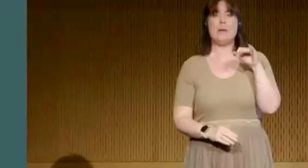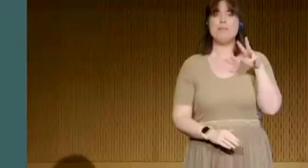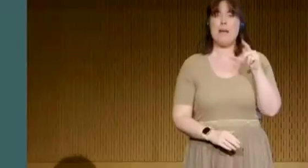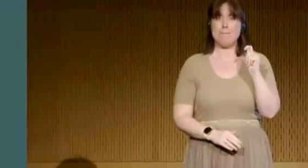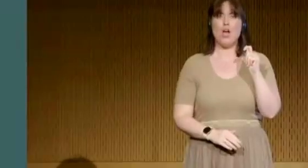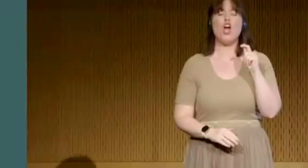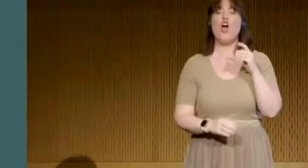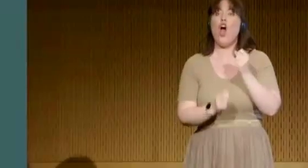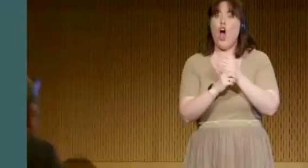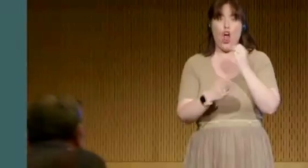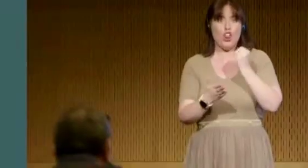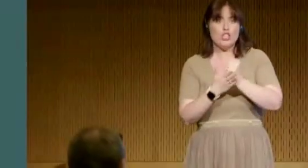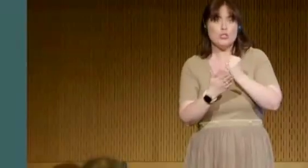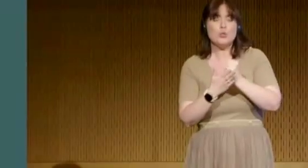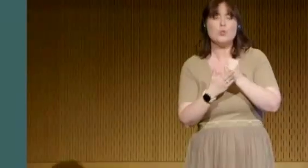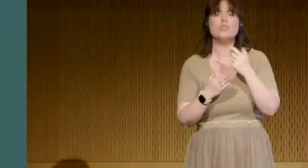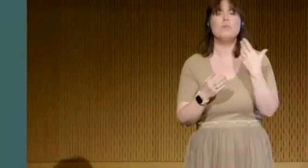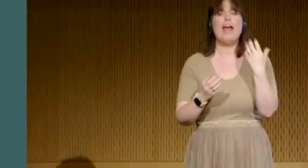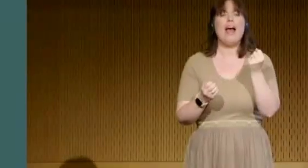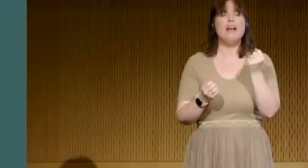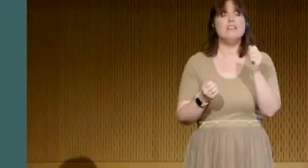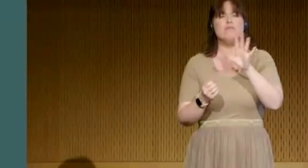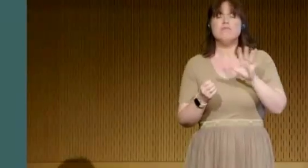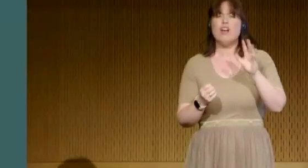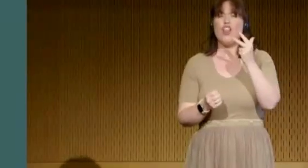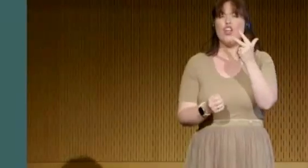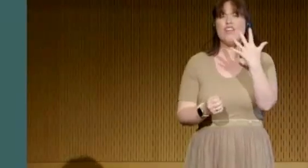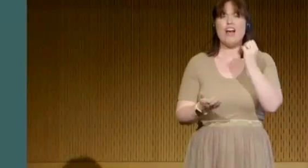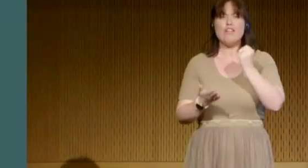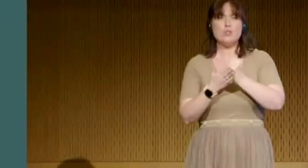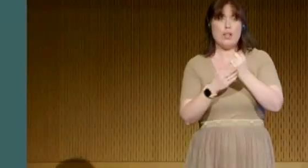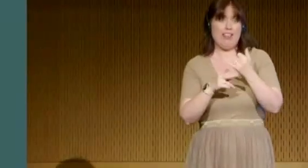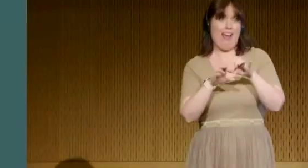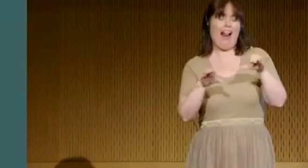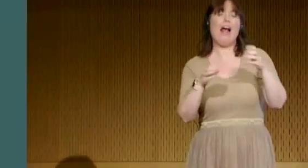students. So, we had close to actually 35 students in that class. It's really big. It's a popular